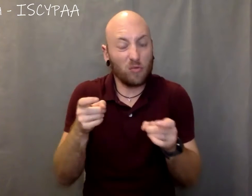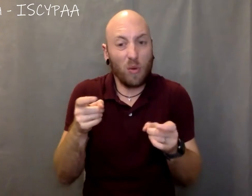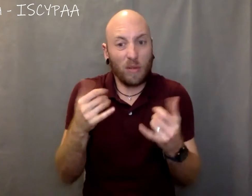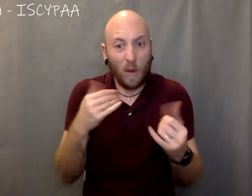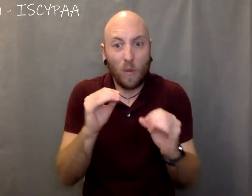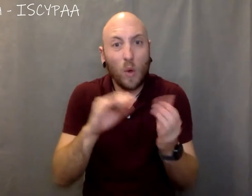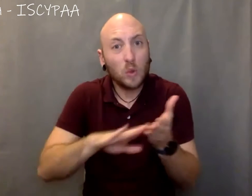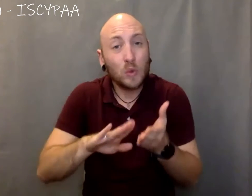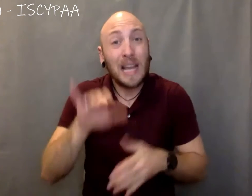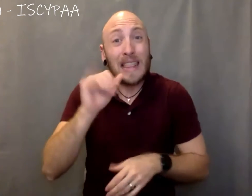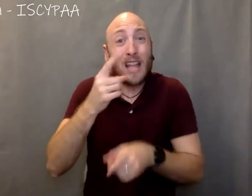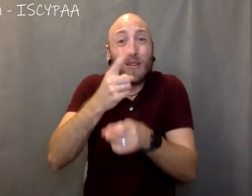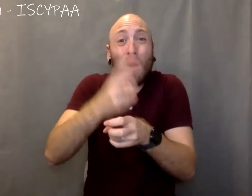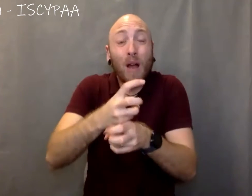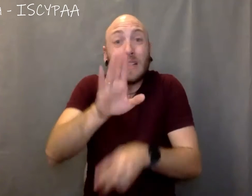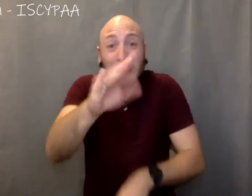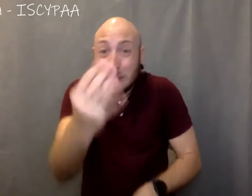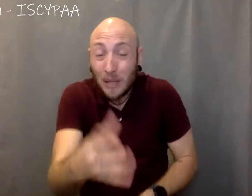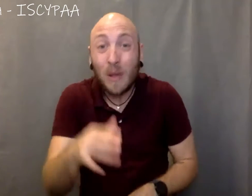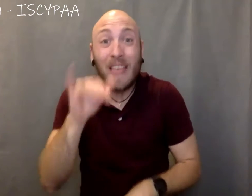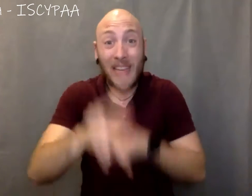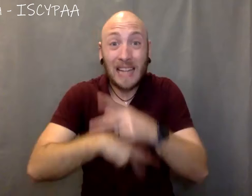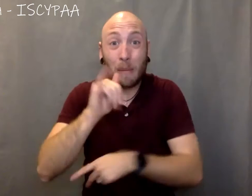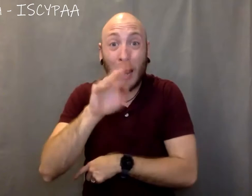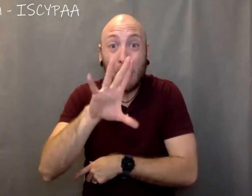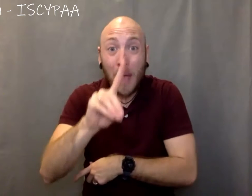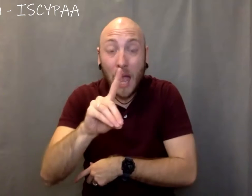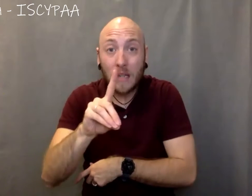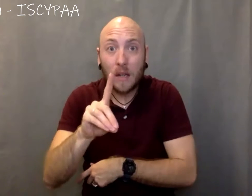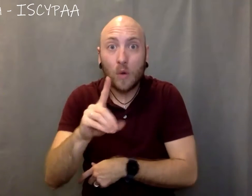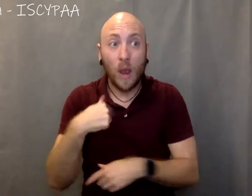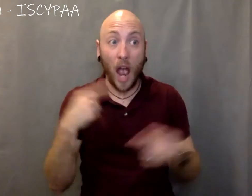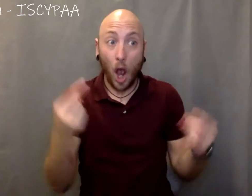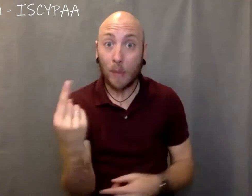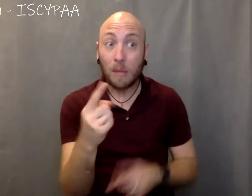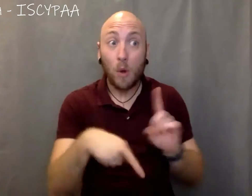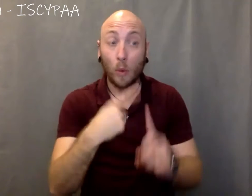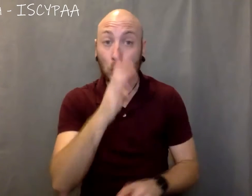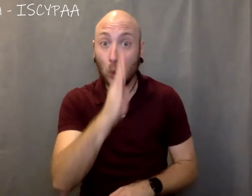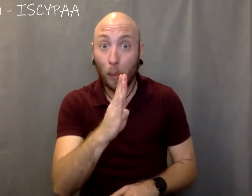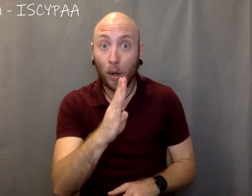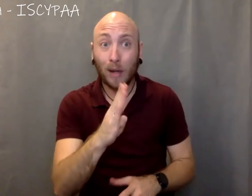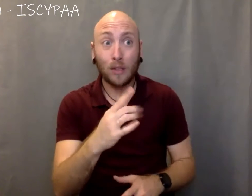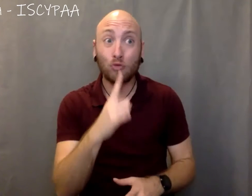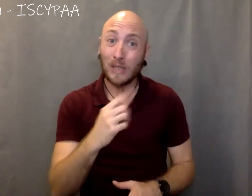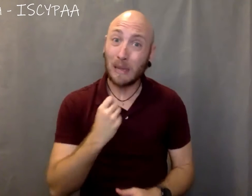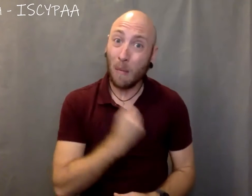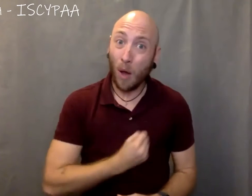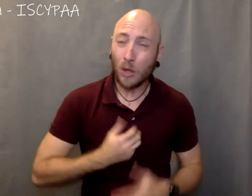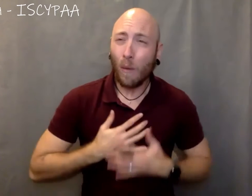hard amends to make me give you, because arm and in sobriety and you know it's very humbling